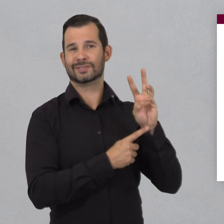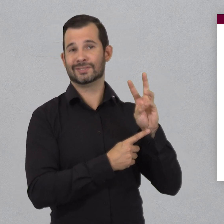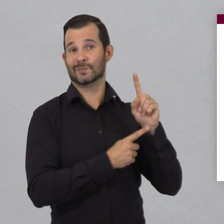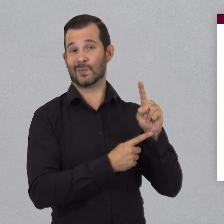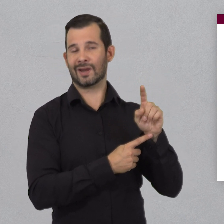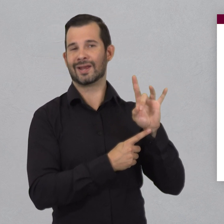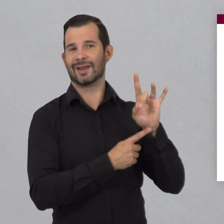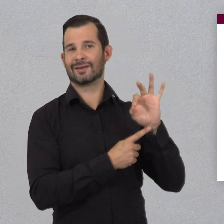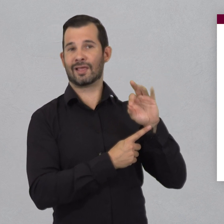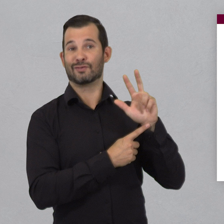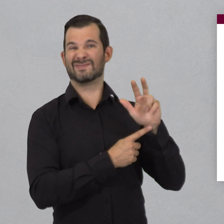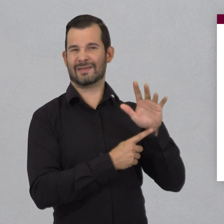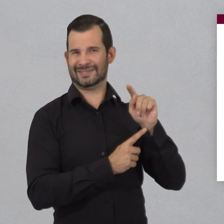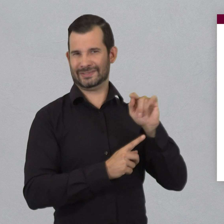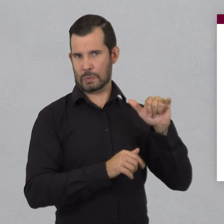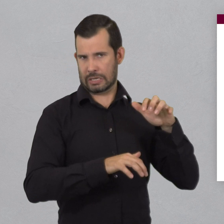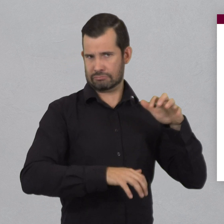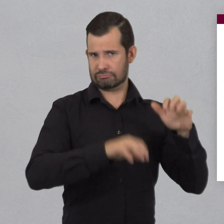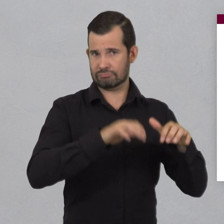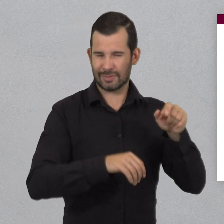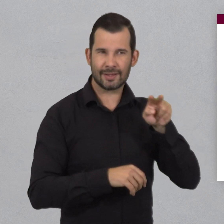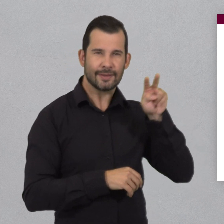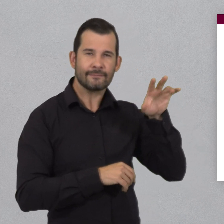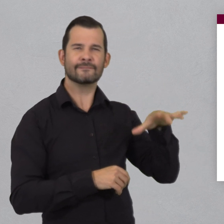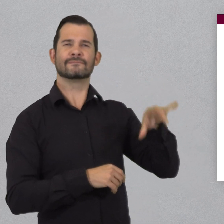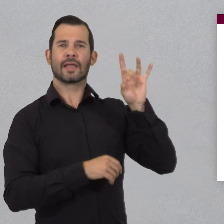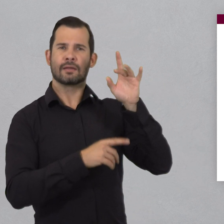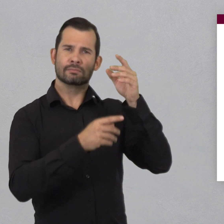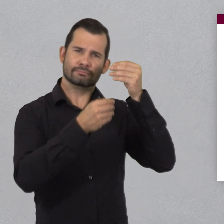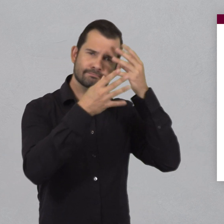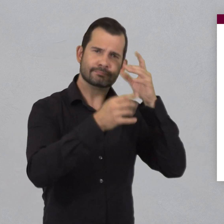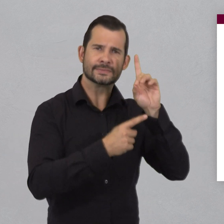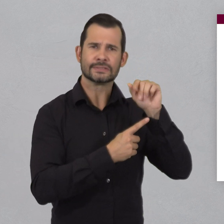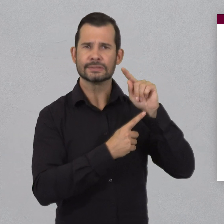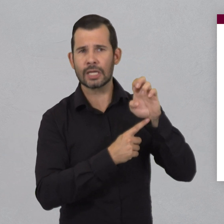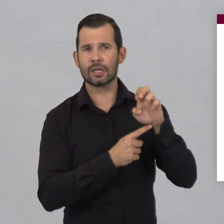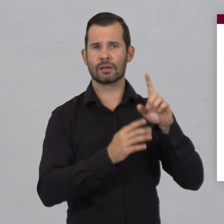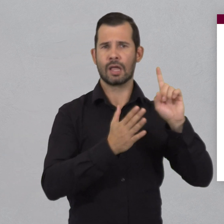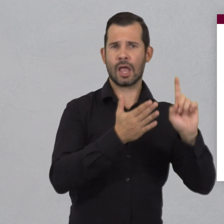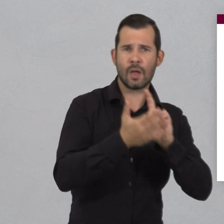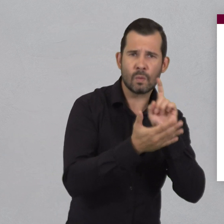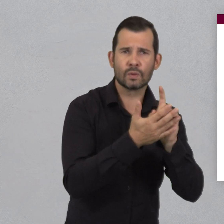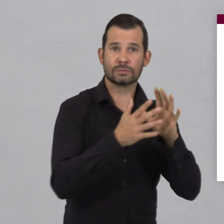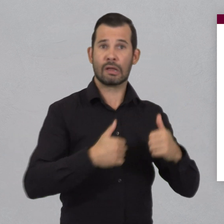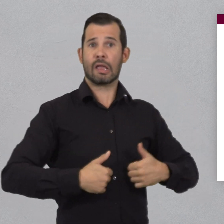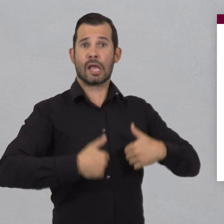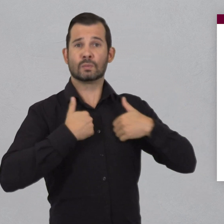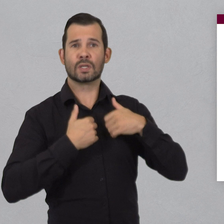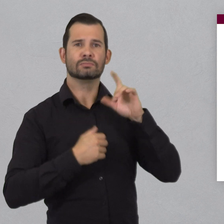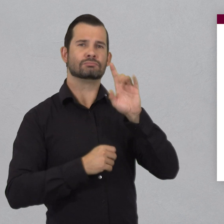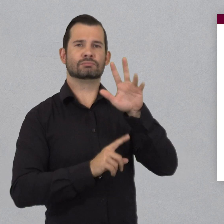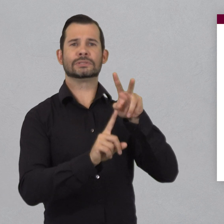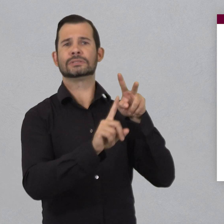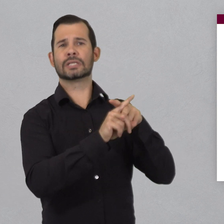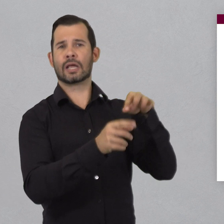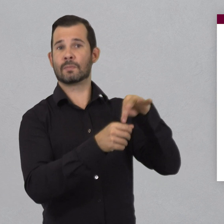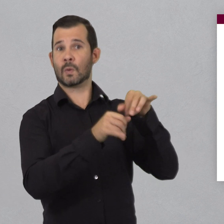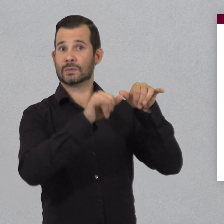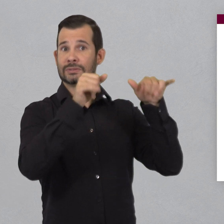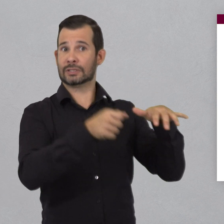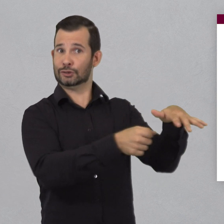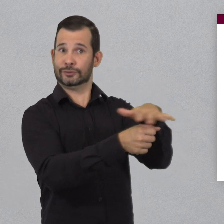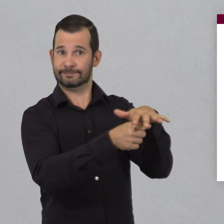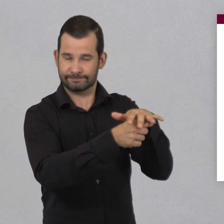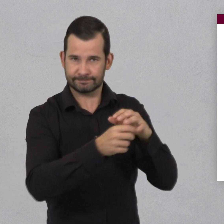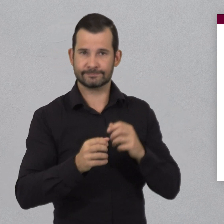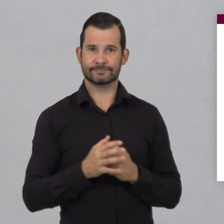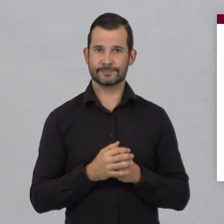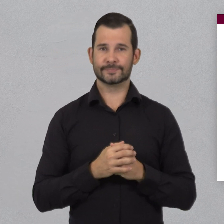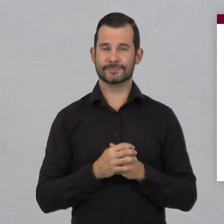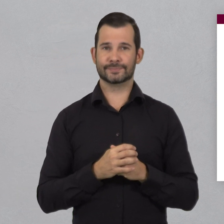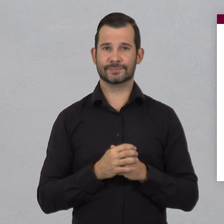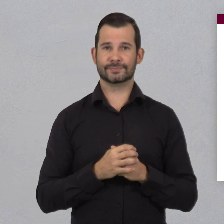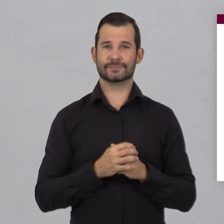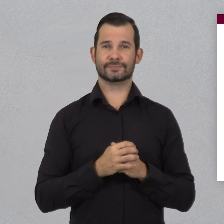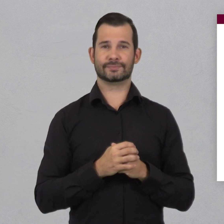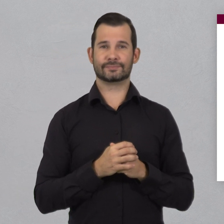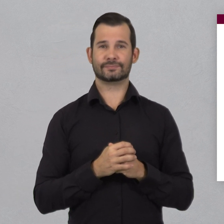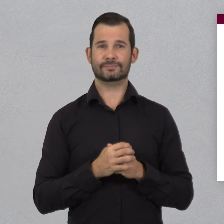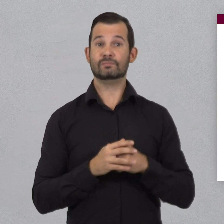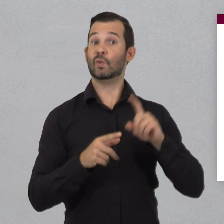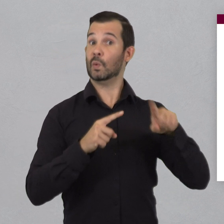1-800-361-8935 (TTY) to find the date, hours and address of your assigned polling station.